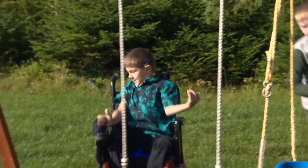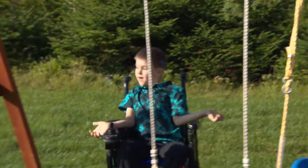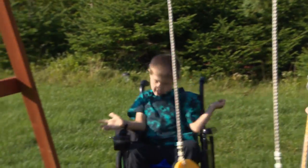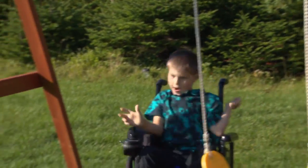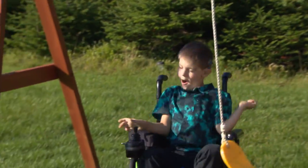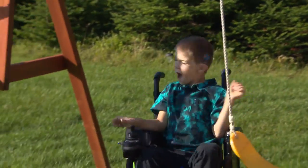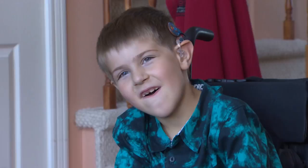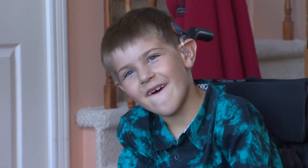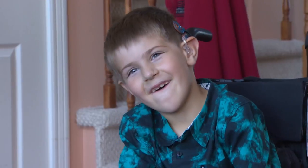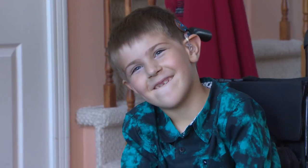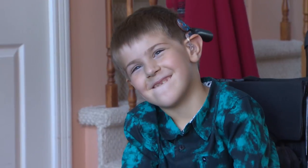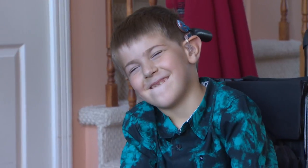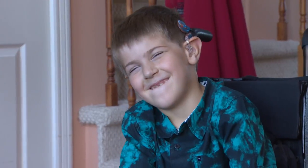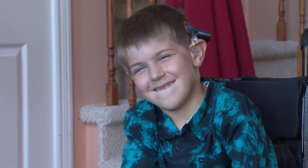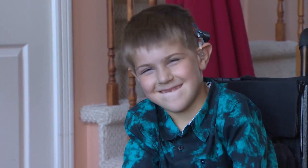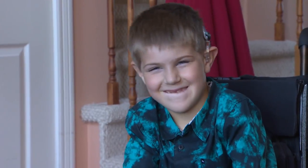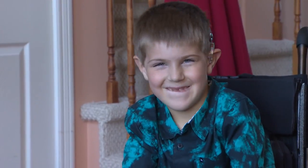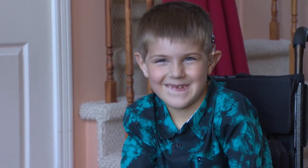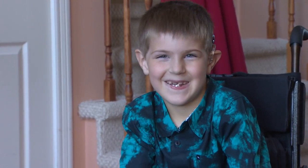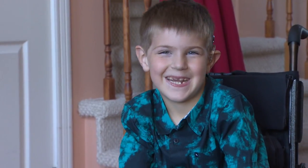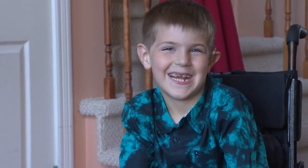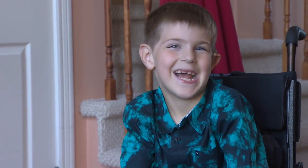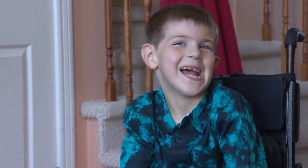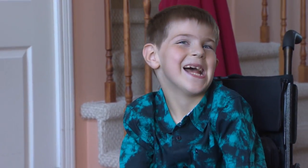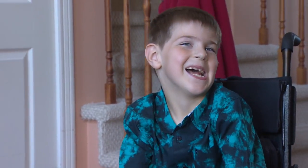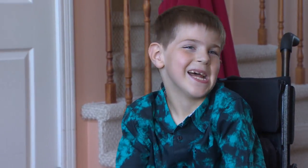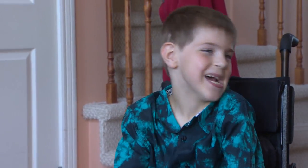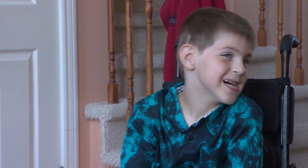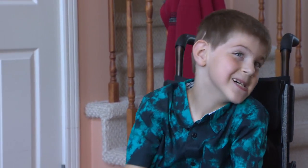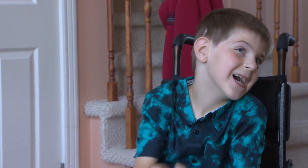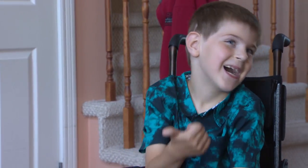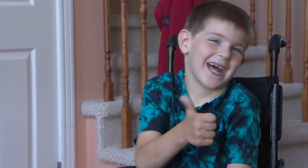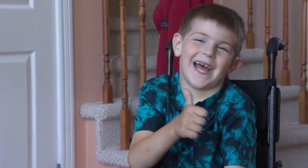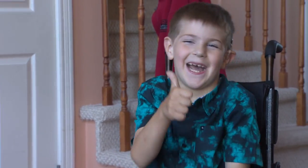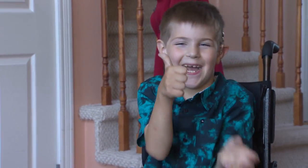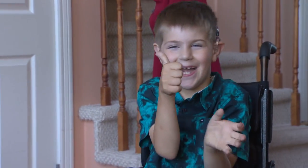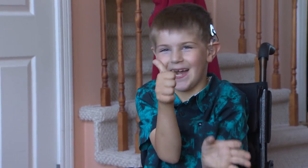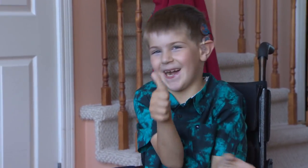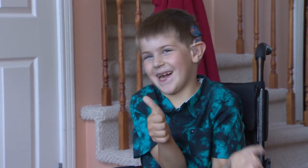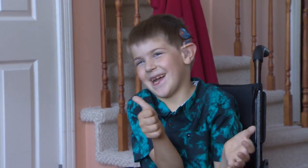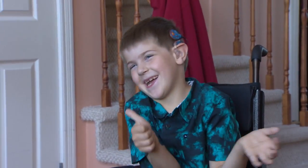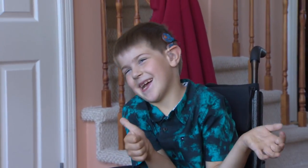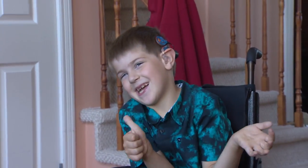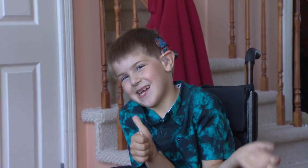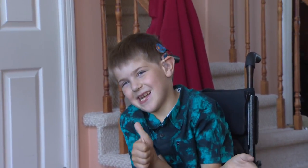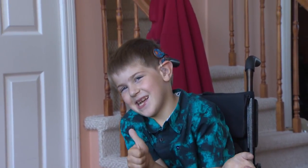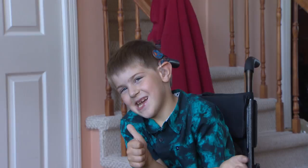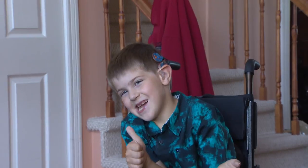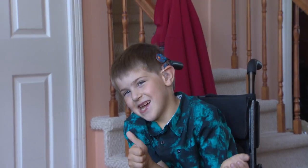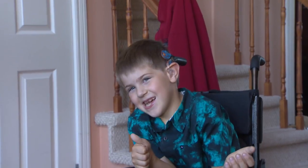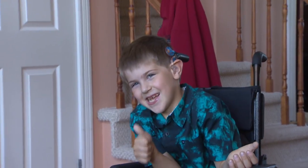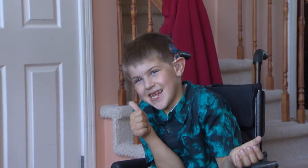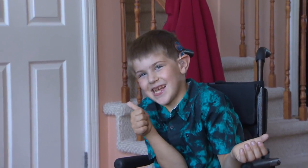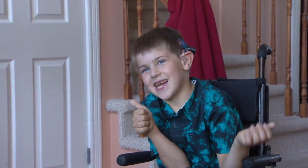He's also deaf, but cochlear implants allow him to hear. With all the daily challenges he and his parents face,